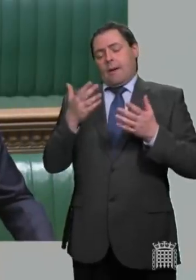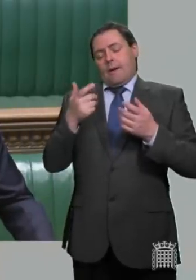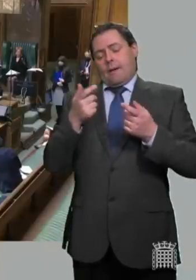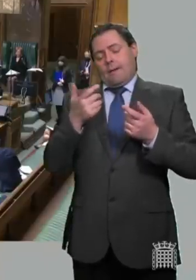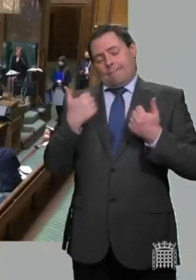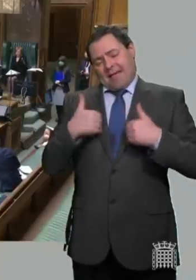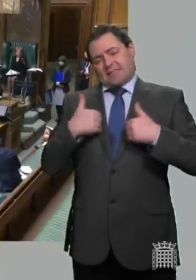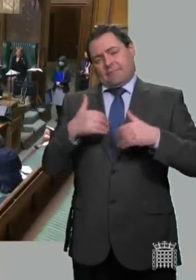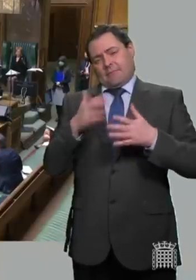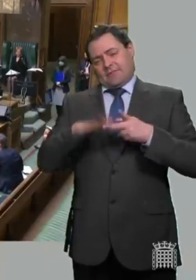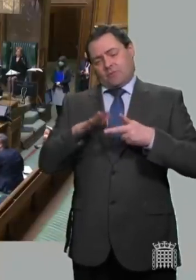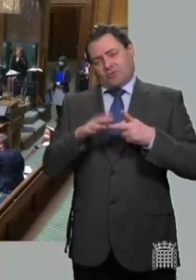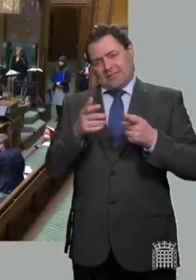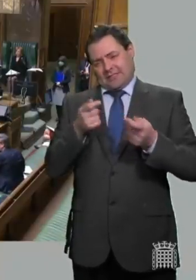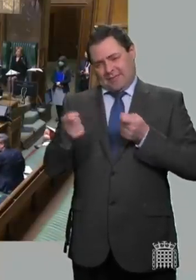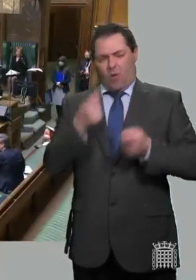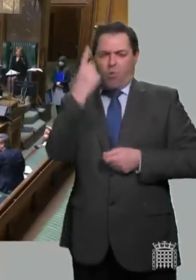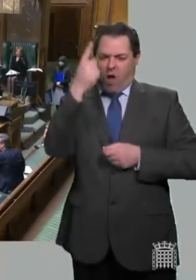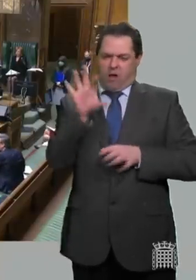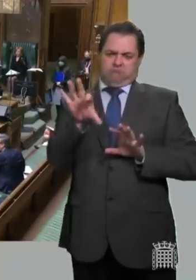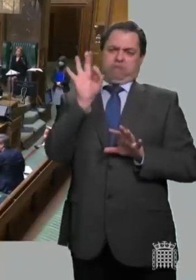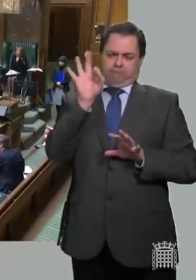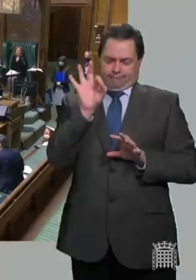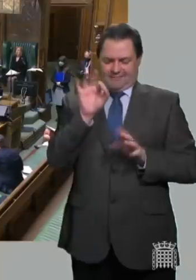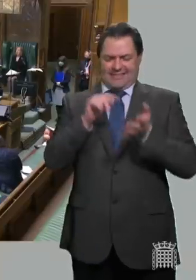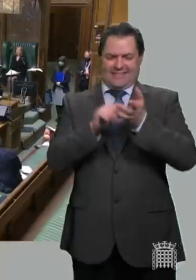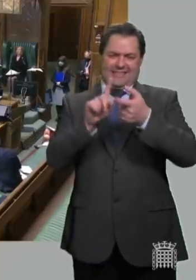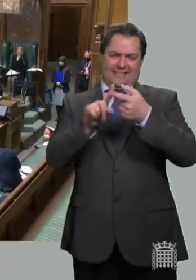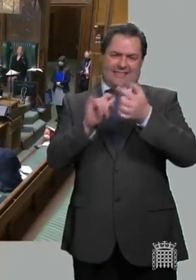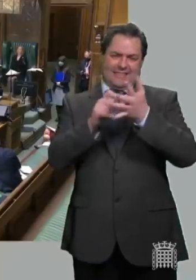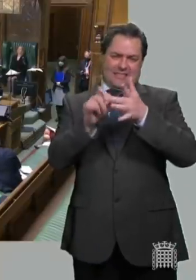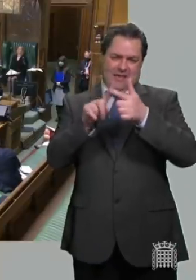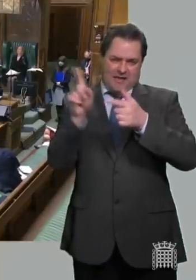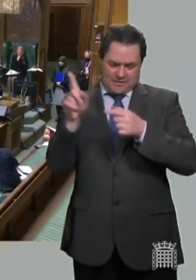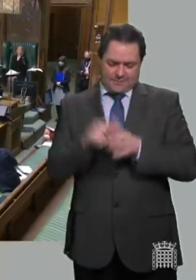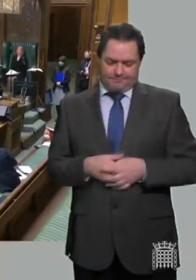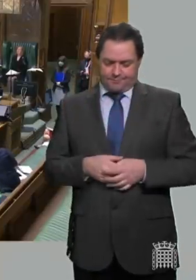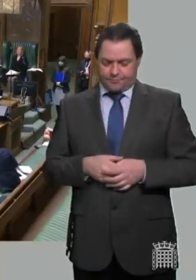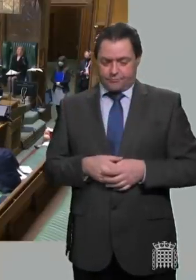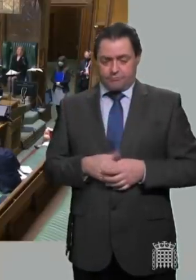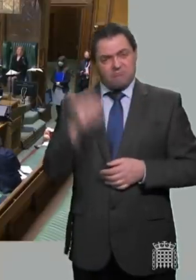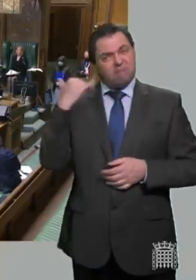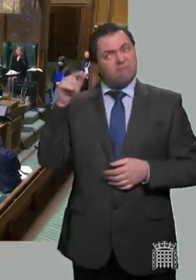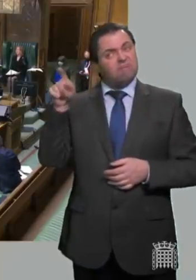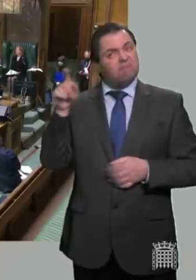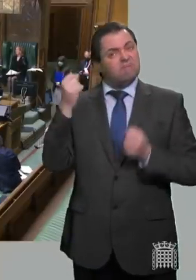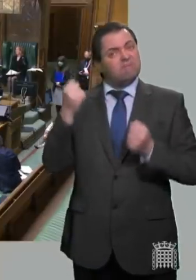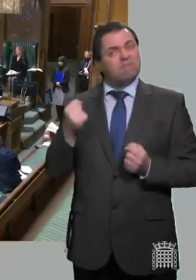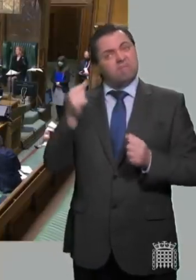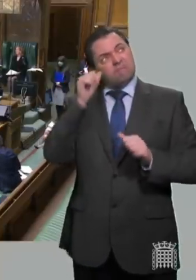Let us take just one of those places—Teesside. In the past, it was known for its success